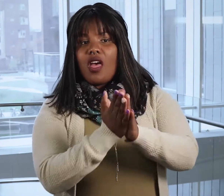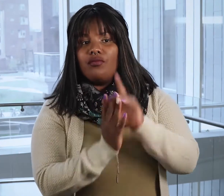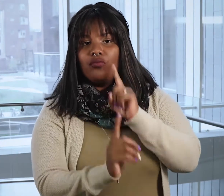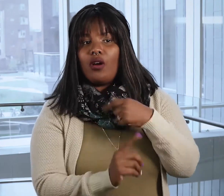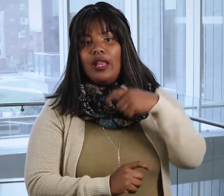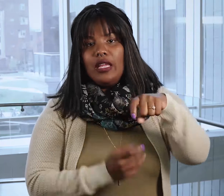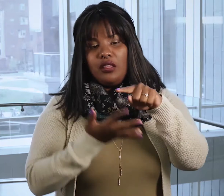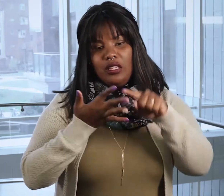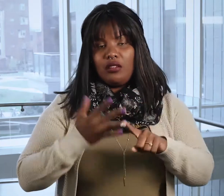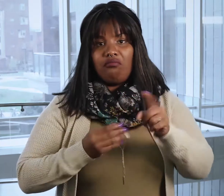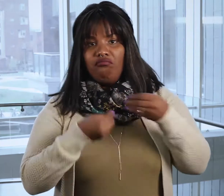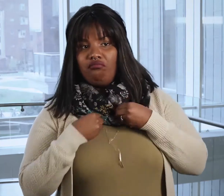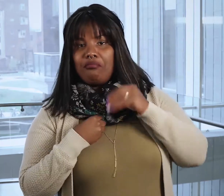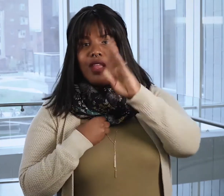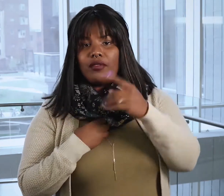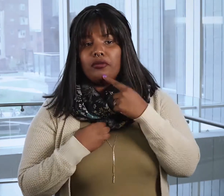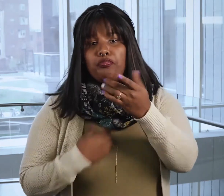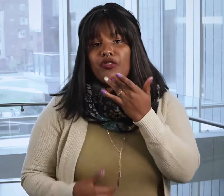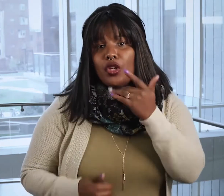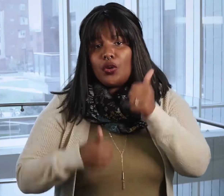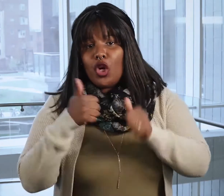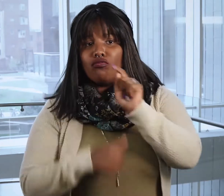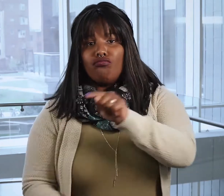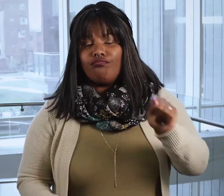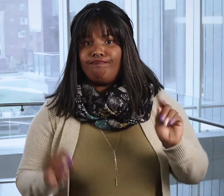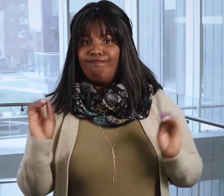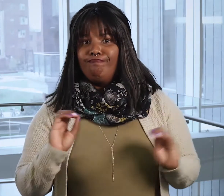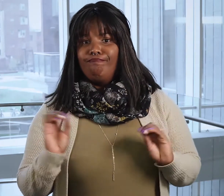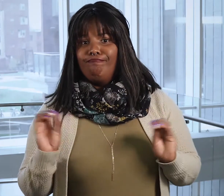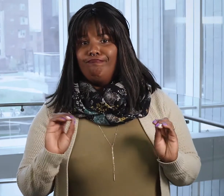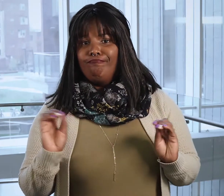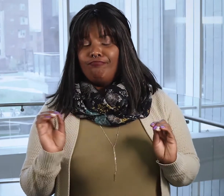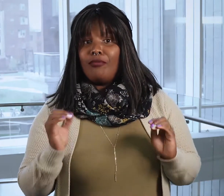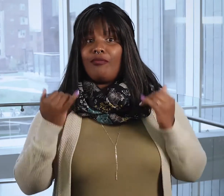I've never been asked what I prefer, but rather, been given assigned accommodations.